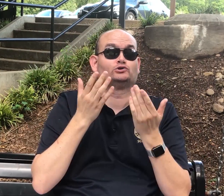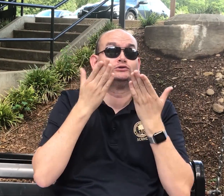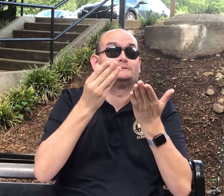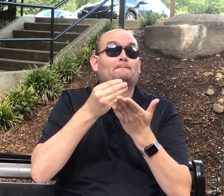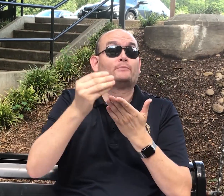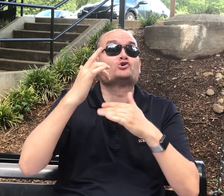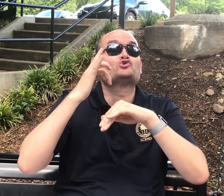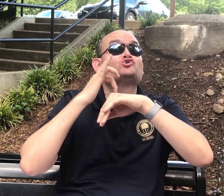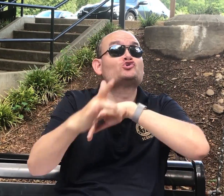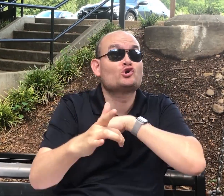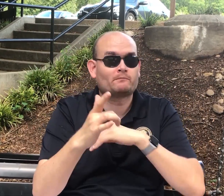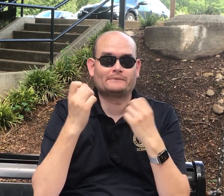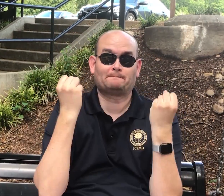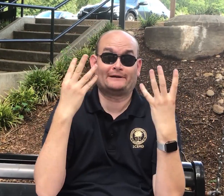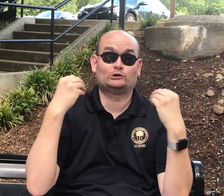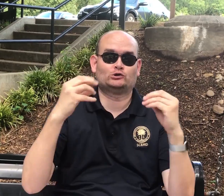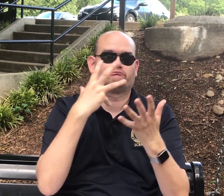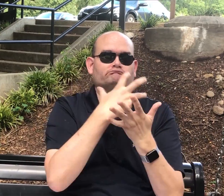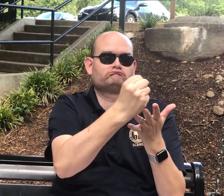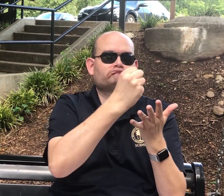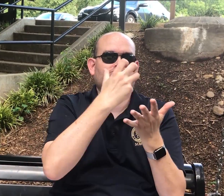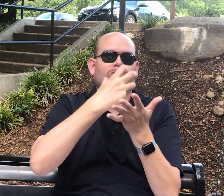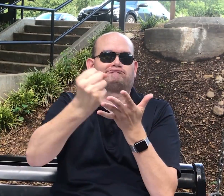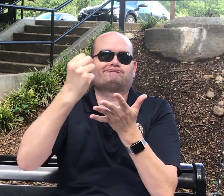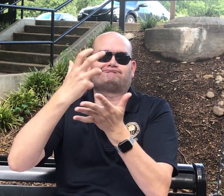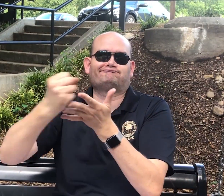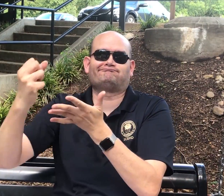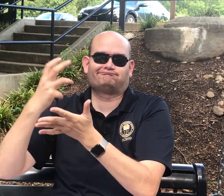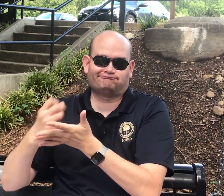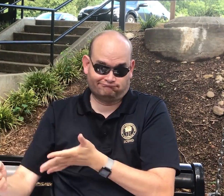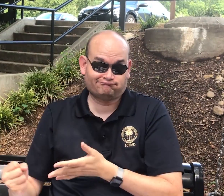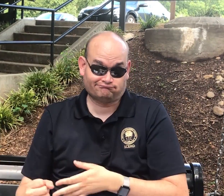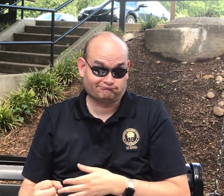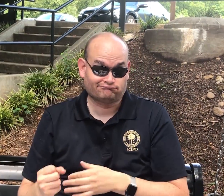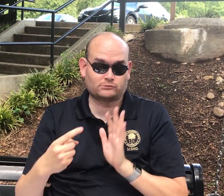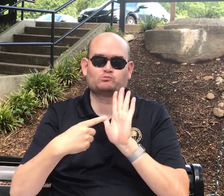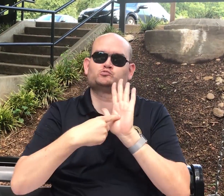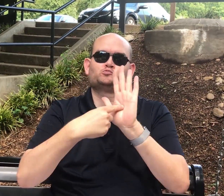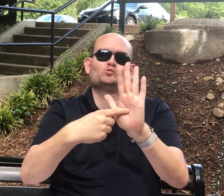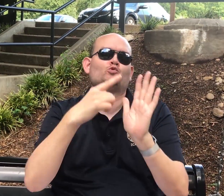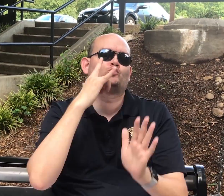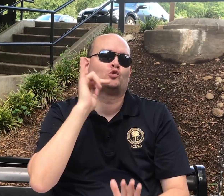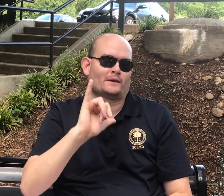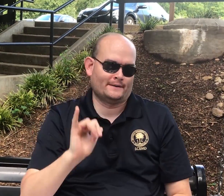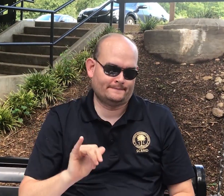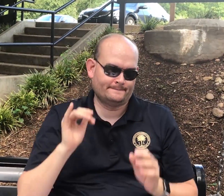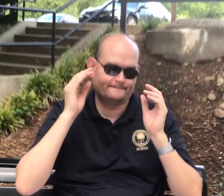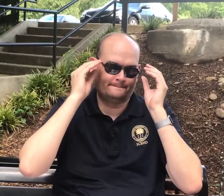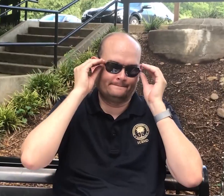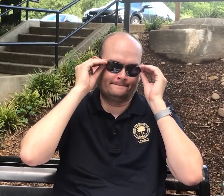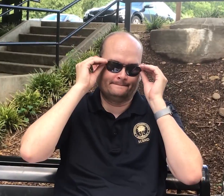MANY STORES ARE SELLING OUT FAST, THE EARLIER THE BETTER CHANCE OF OBTAINING THE APPROPRIATE EYEWEAR NOW I WILL DEMONSTRATE THE CORRECT EYEWEAR TO OBSERVE THE ECLIPSE